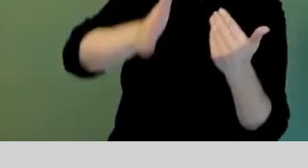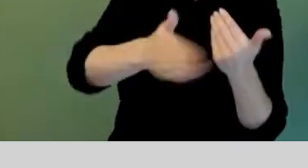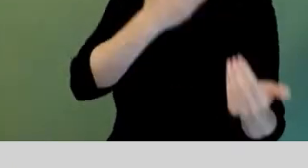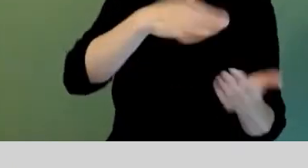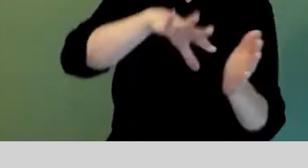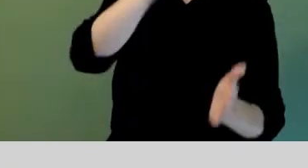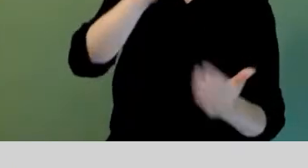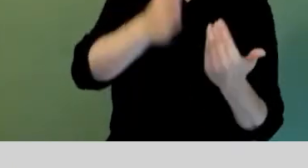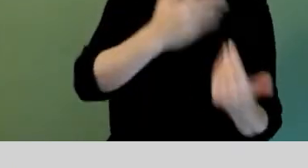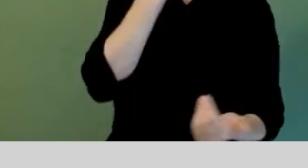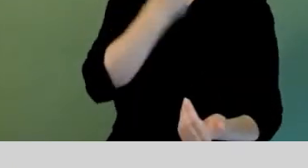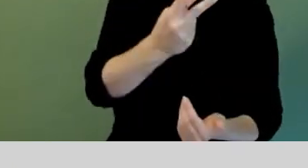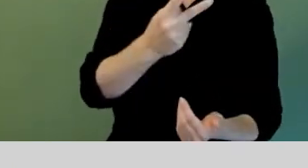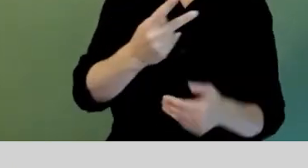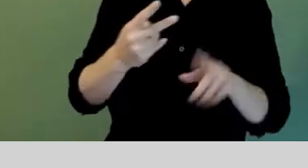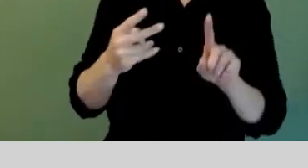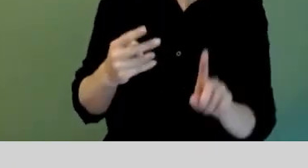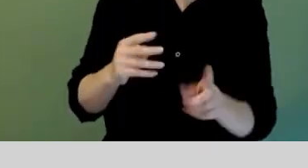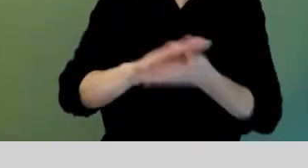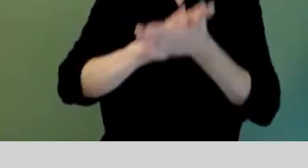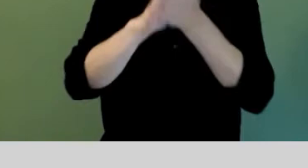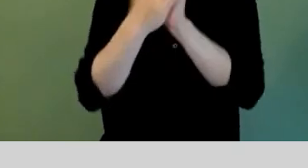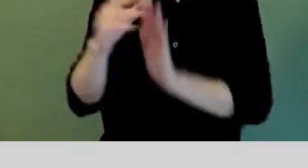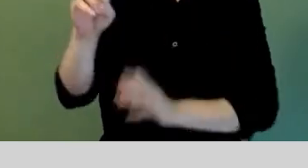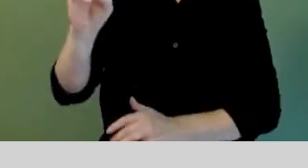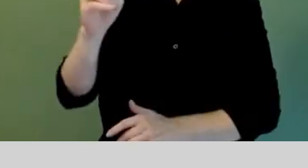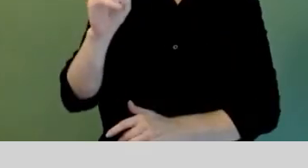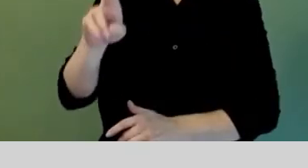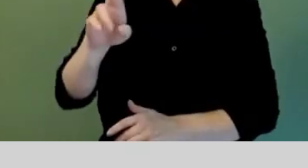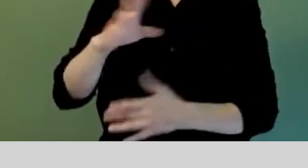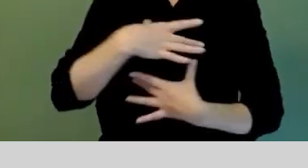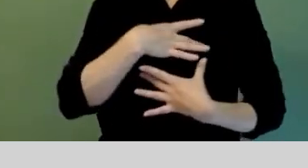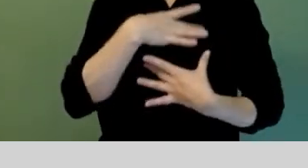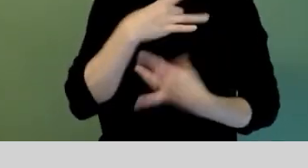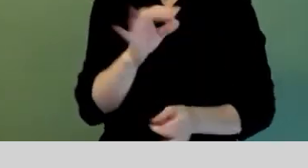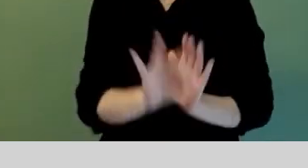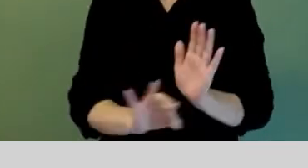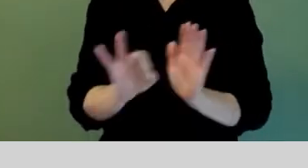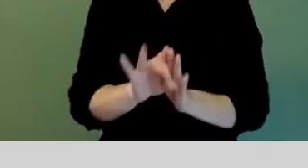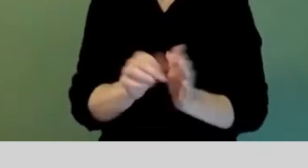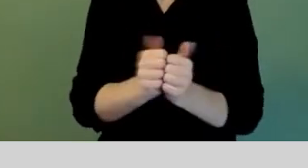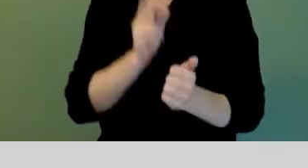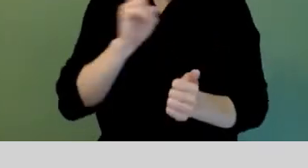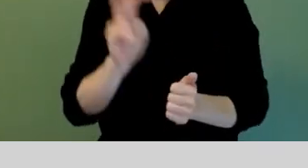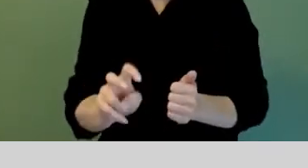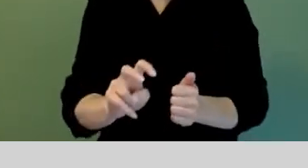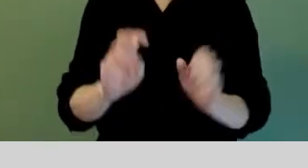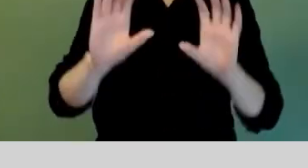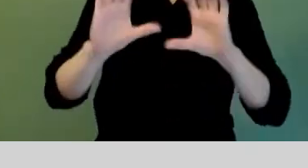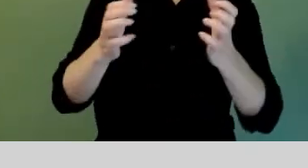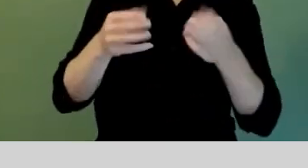turned into a really interesting feature in Python. It turned classmethod into something that was easy to use